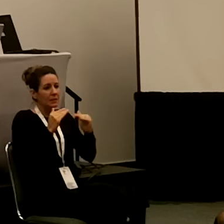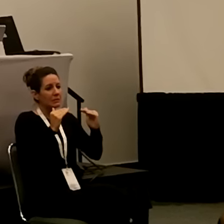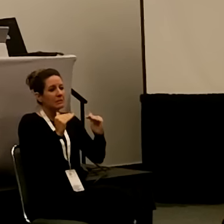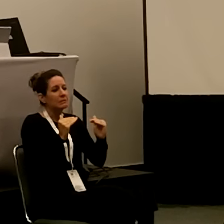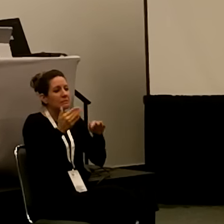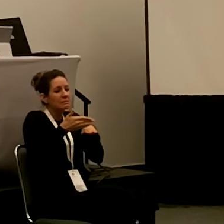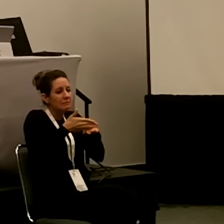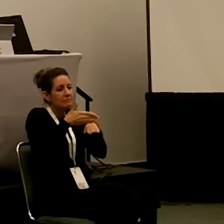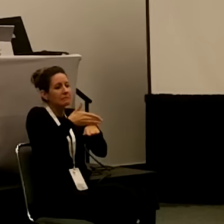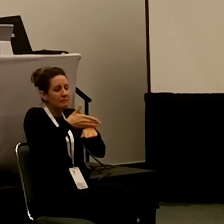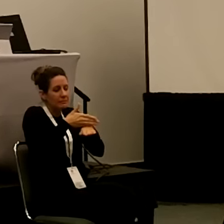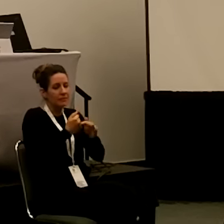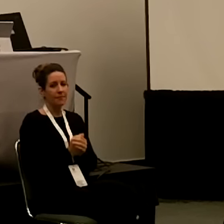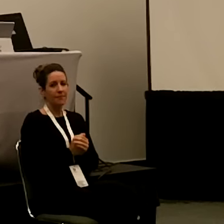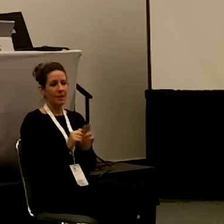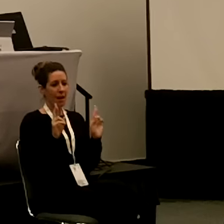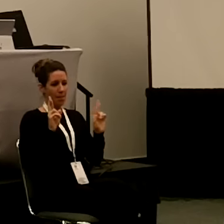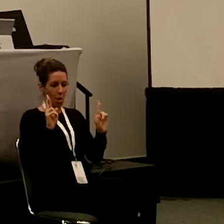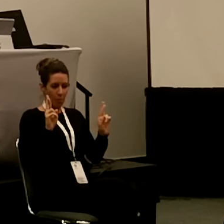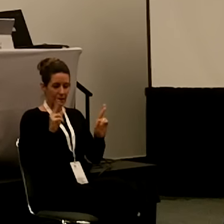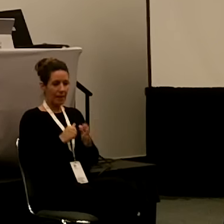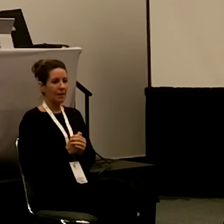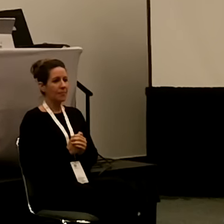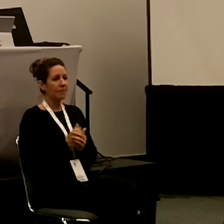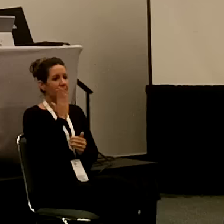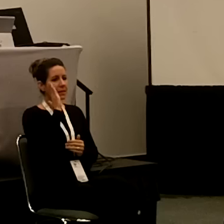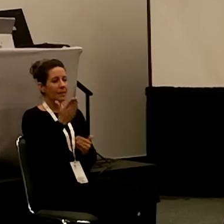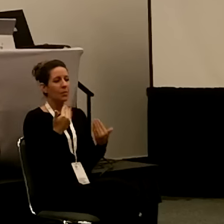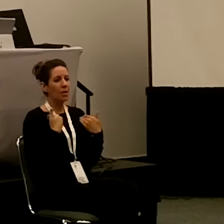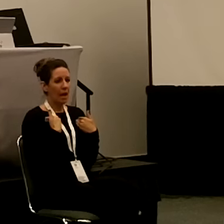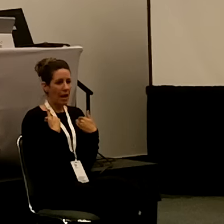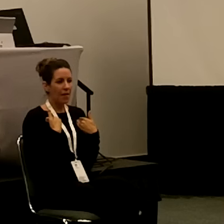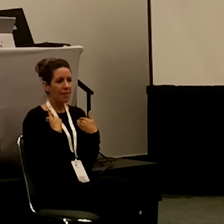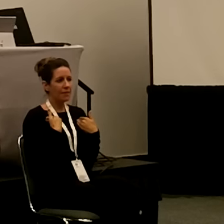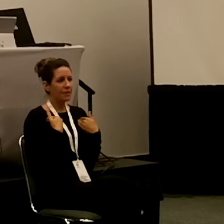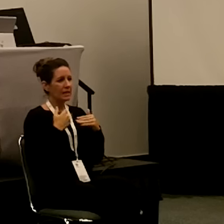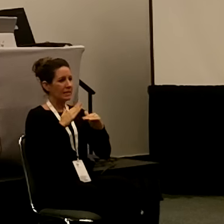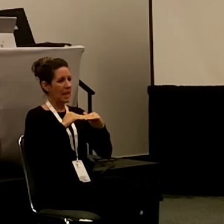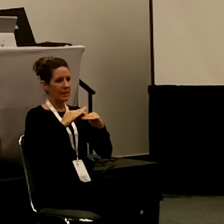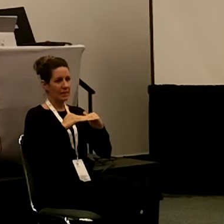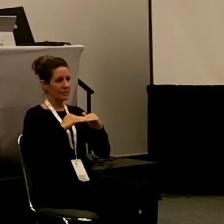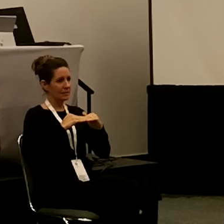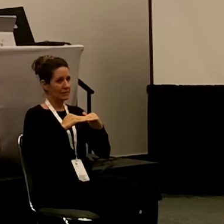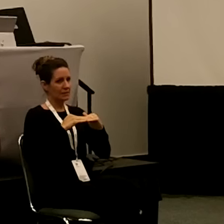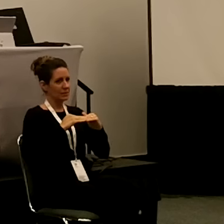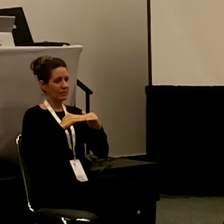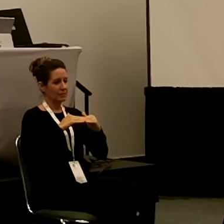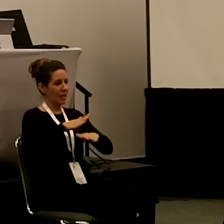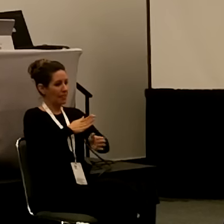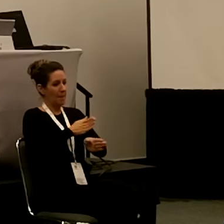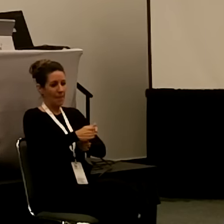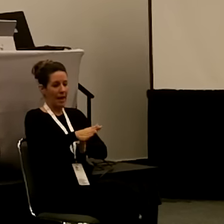and I'm hoping that they will have, at least in the main areas, the big, main areas,